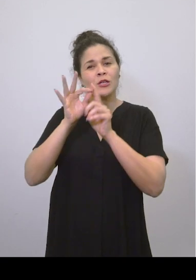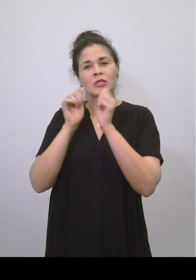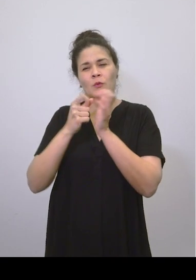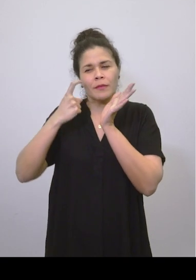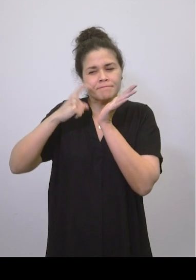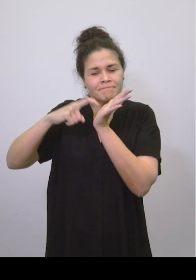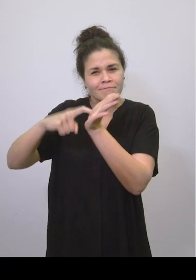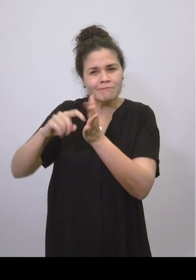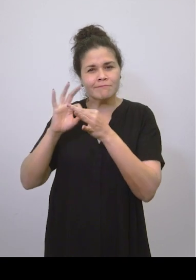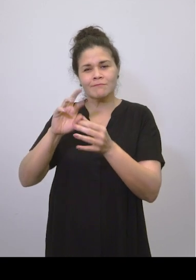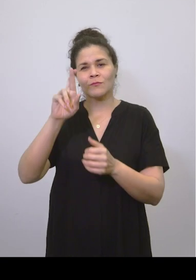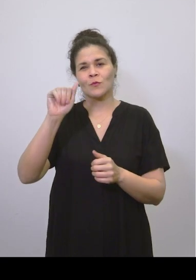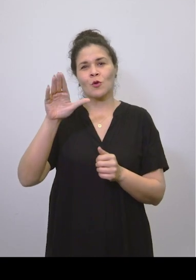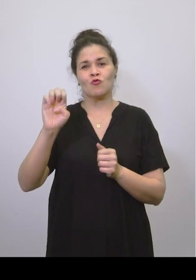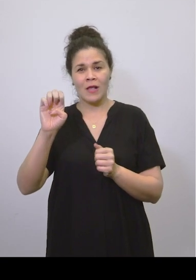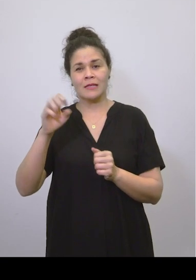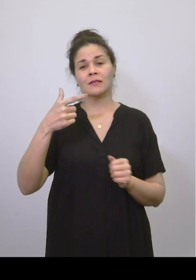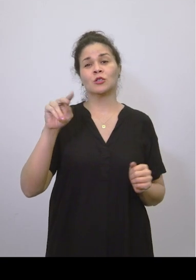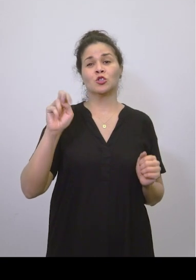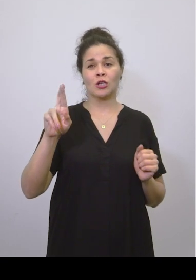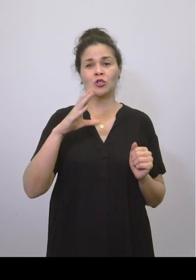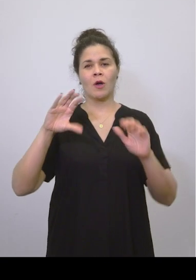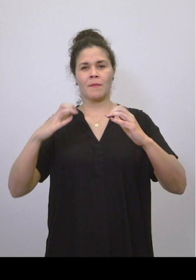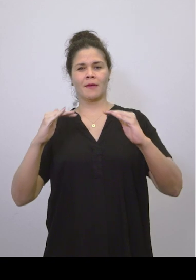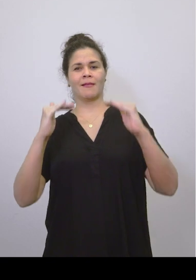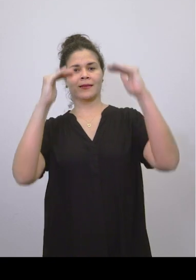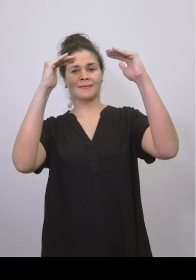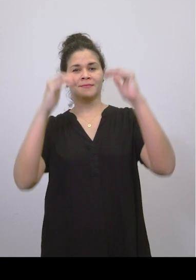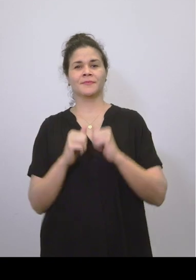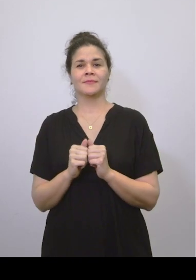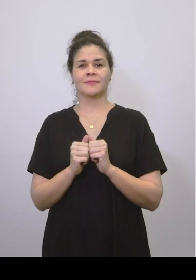especially as they unfold along lines of race, gender, and class.